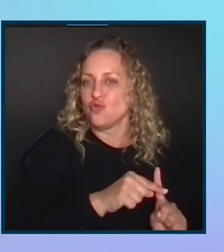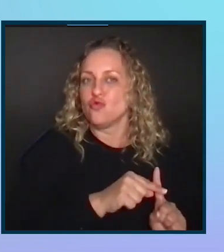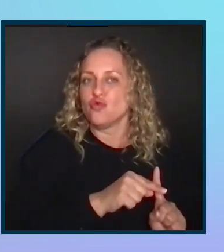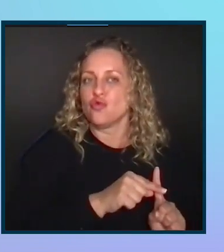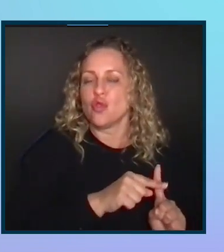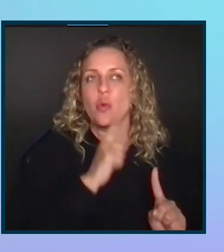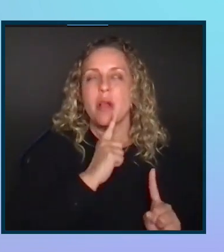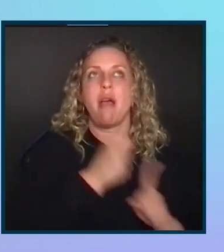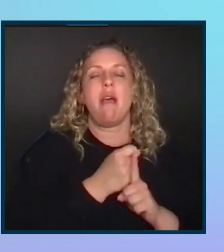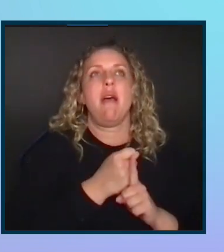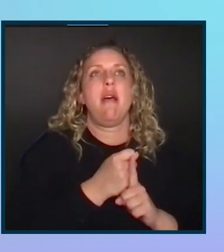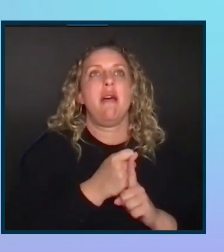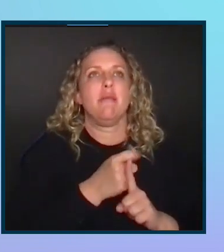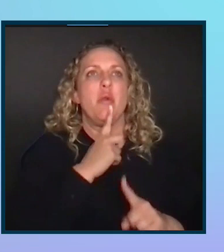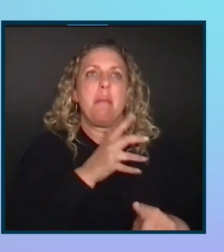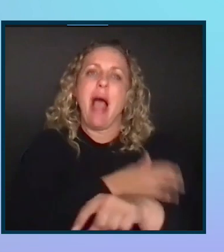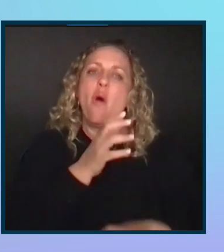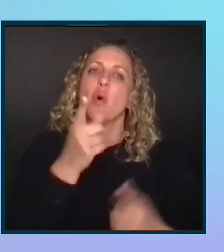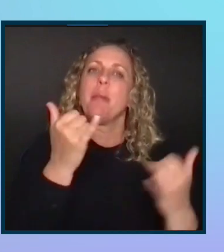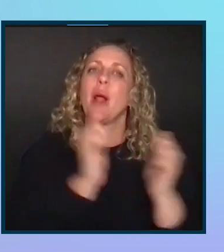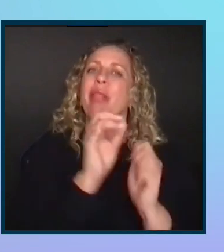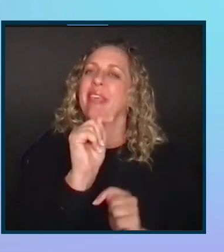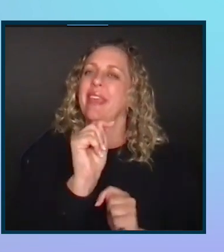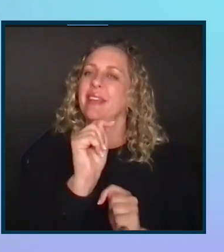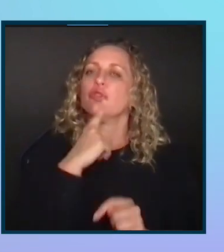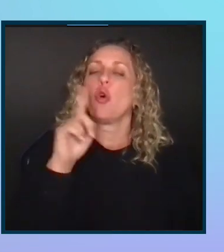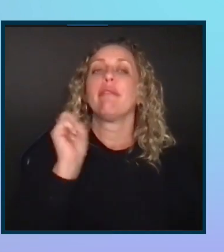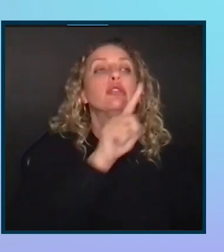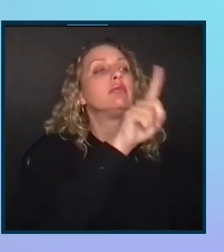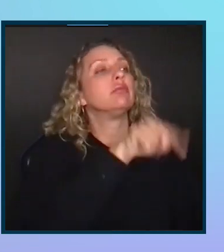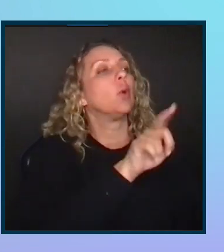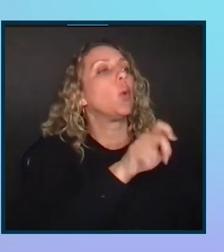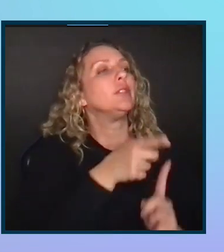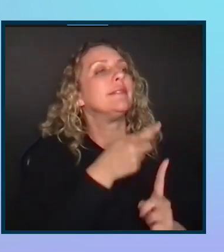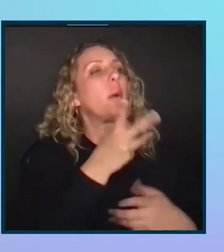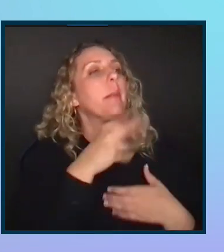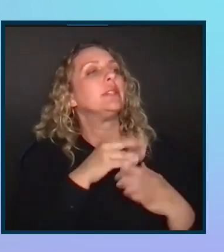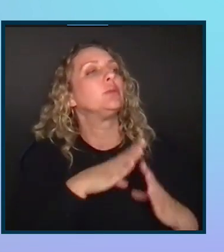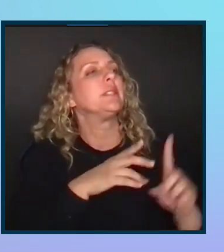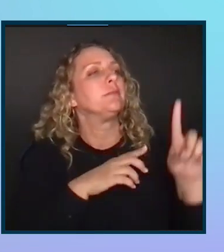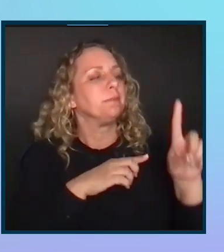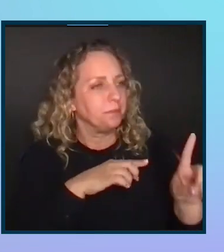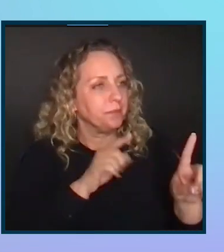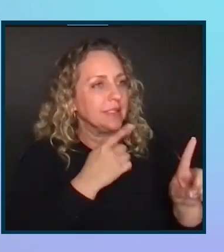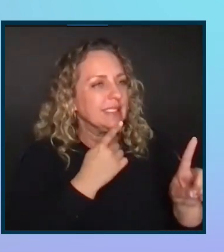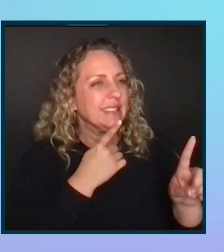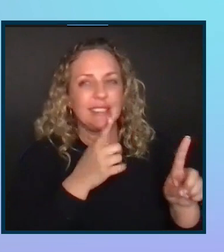I like how you talked about playing with it. So the first question I'll give you, John, from one of our participants is, this is from someone who works